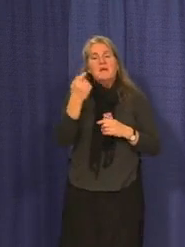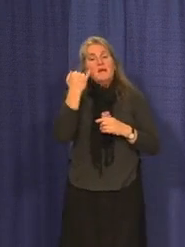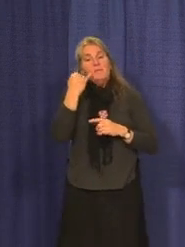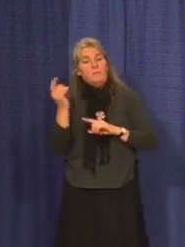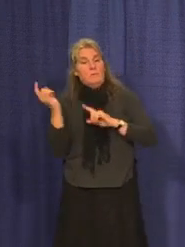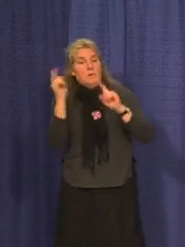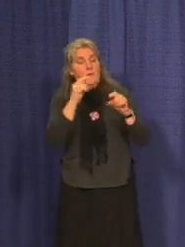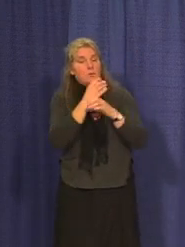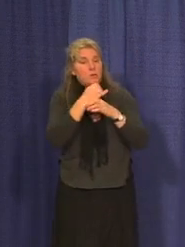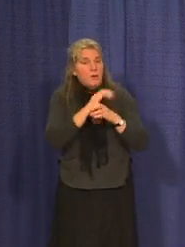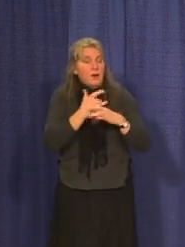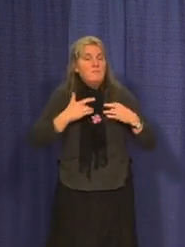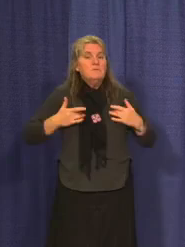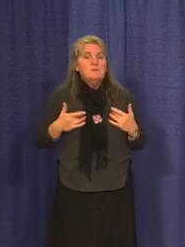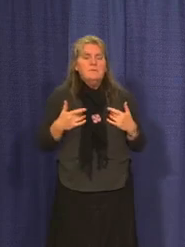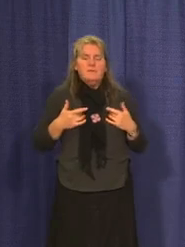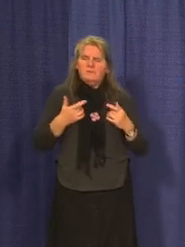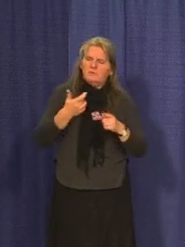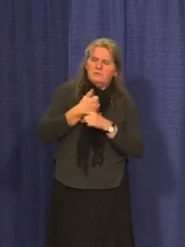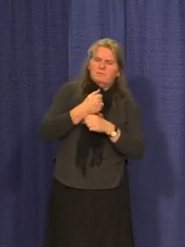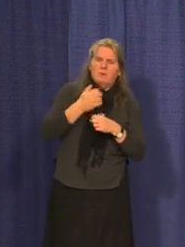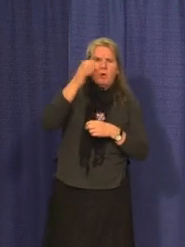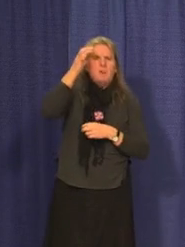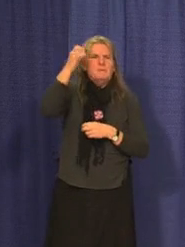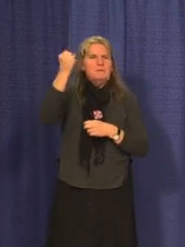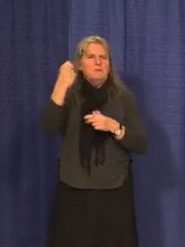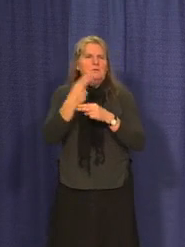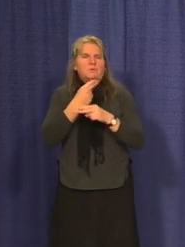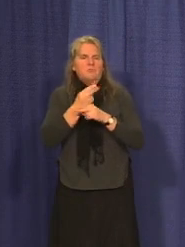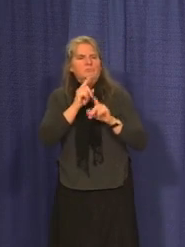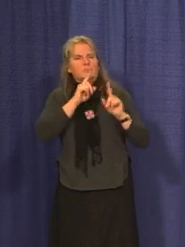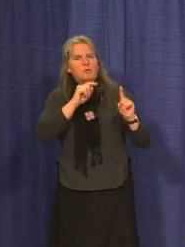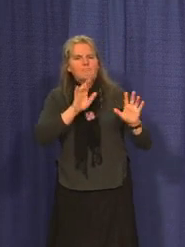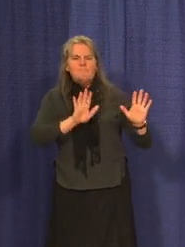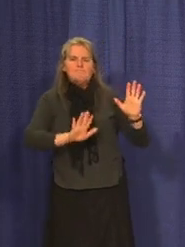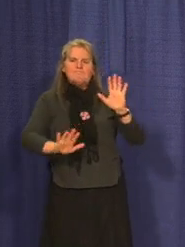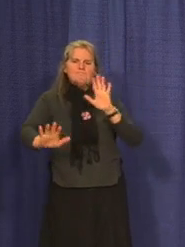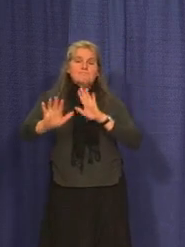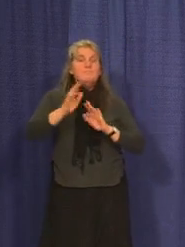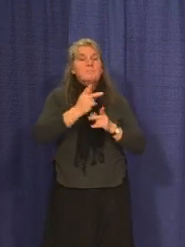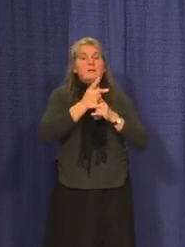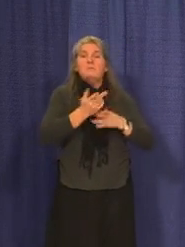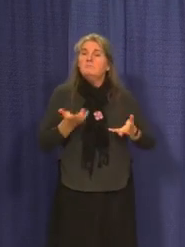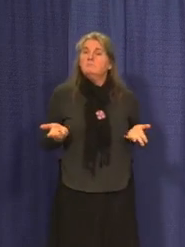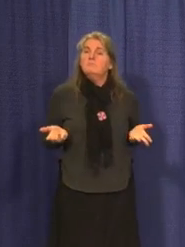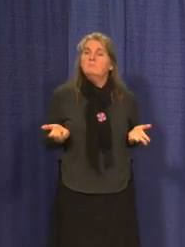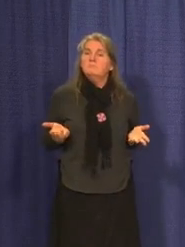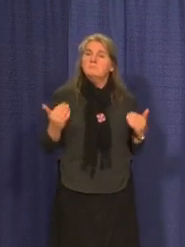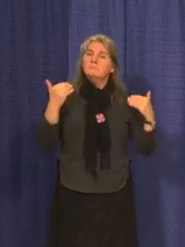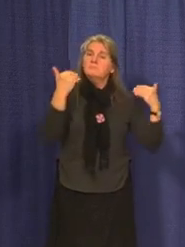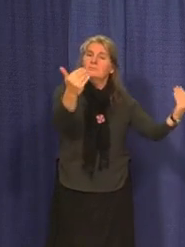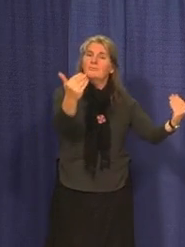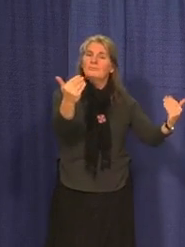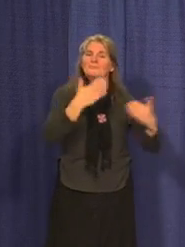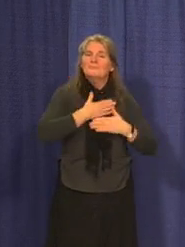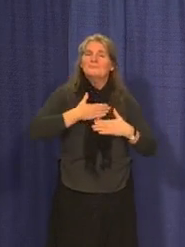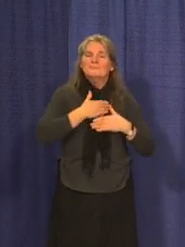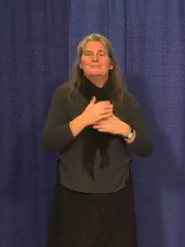visit one of the craft fairs, be cautious, use your best judgement in common sense.